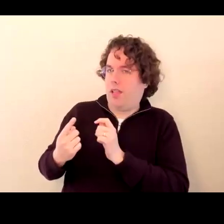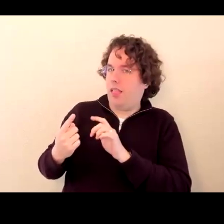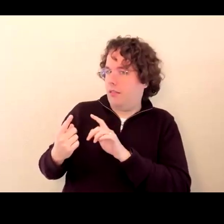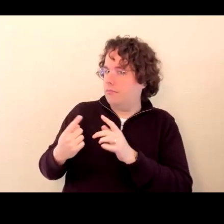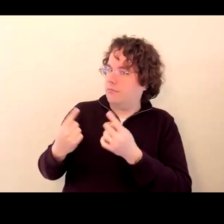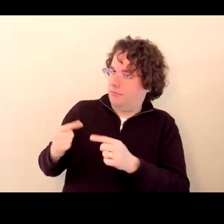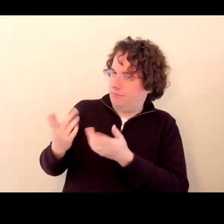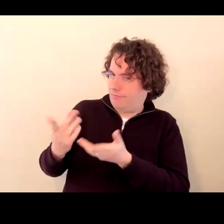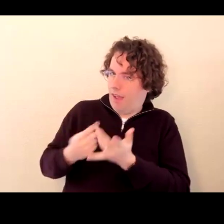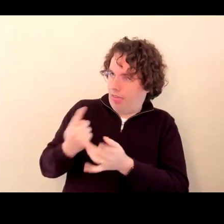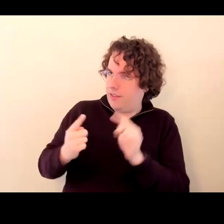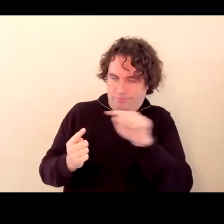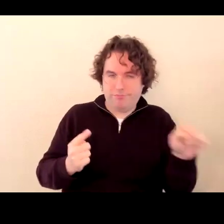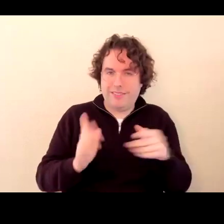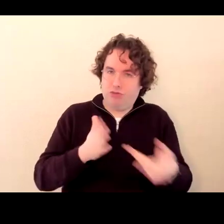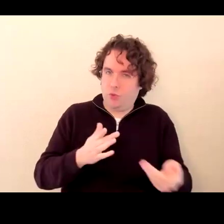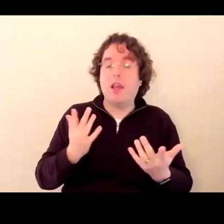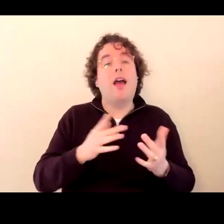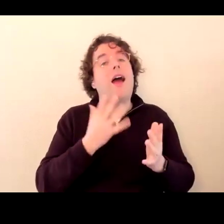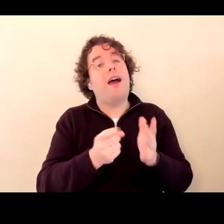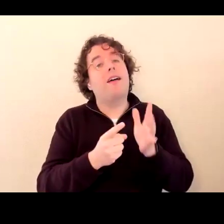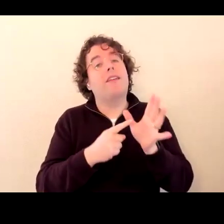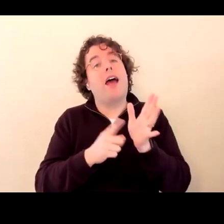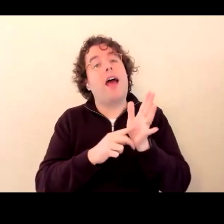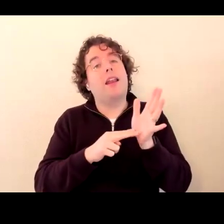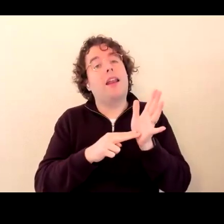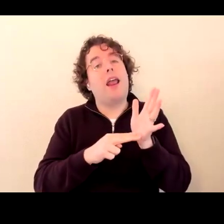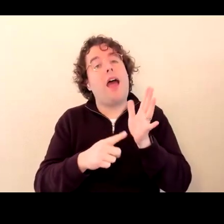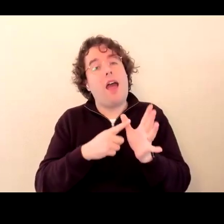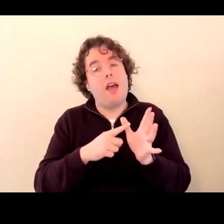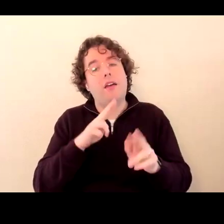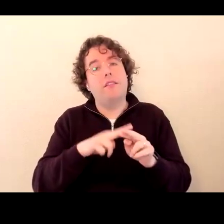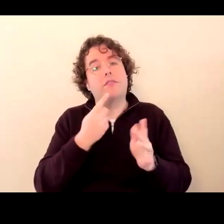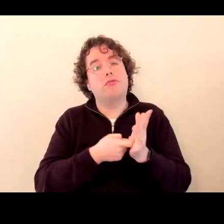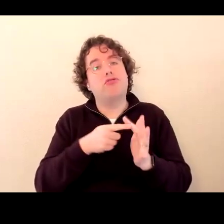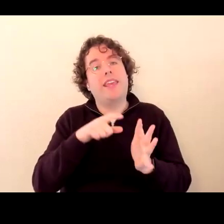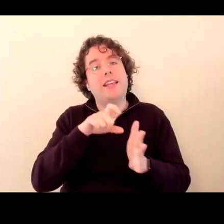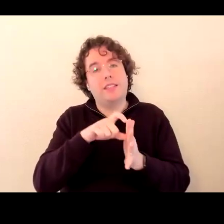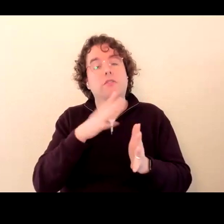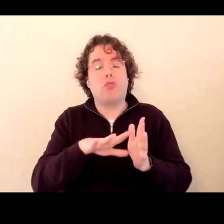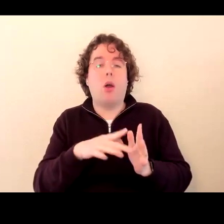We have Anna Freed who's a member of the DLN and a, a recent master's graduate. And then we have Julie-Anne,